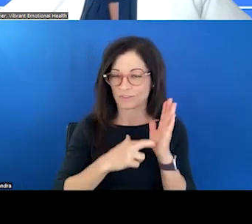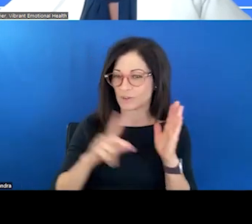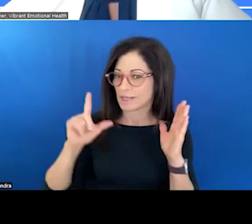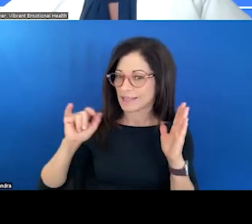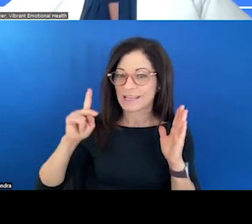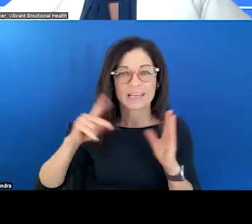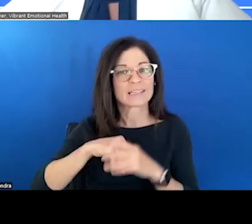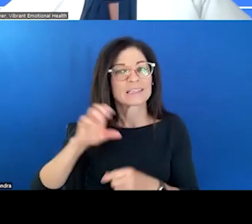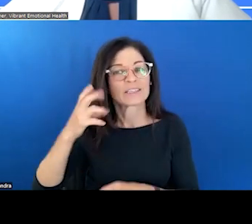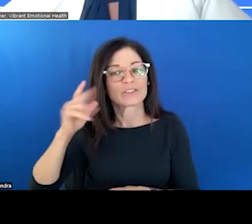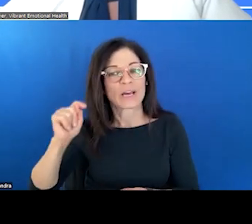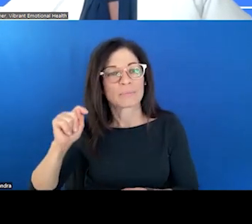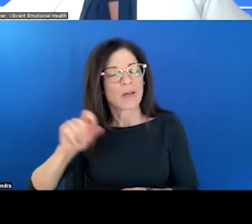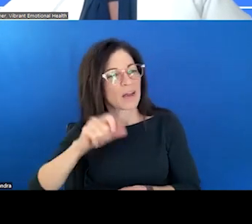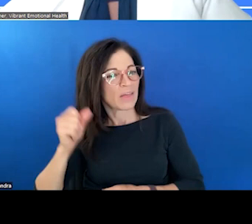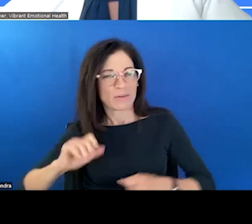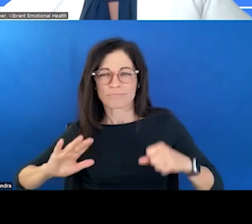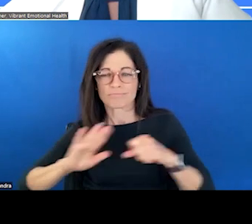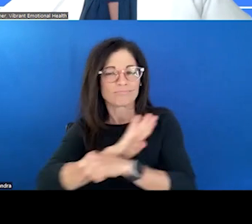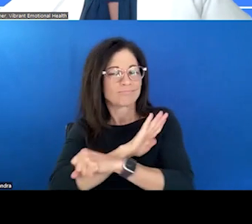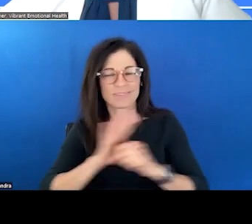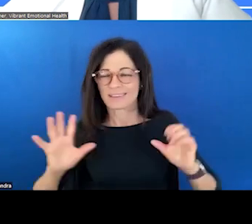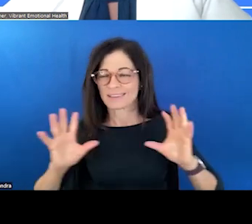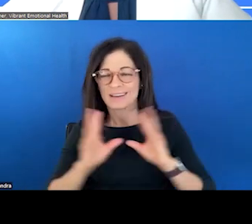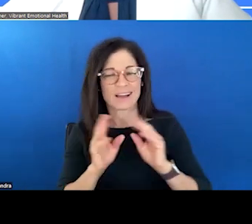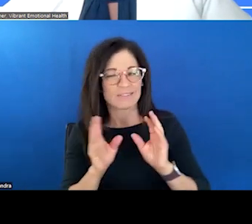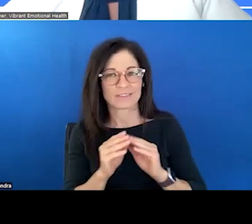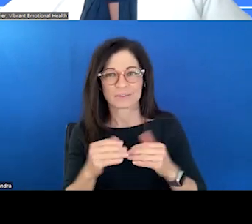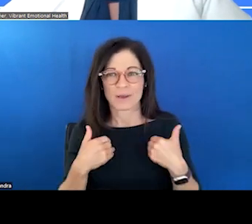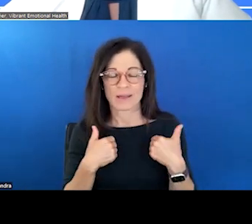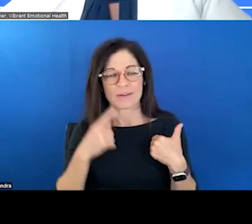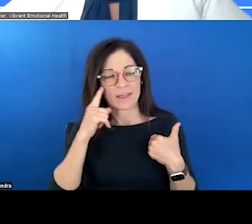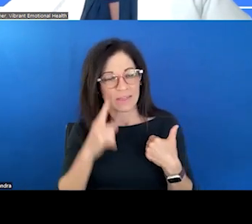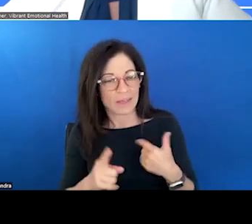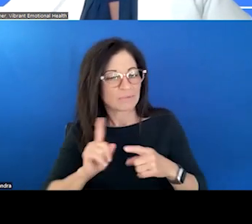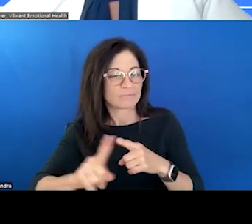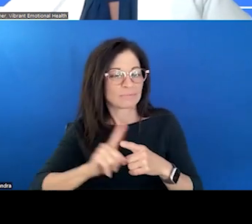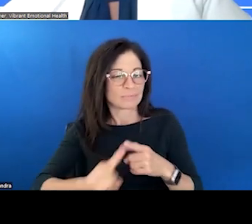THIS IS ANOTHER JAM PACKED CONFERENCE.